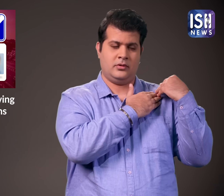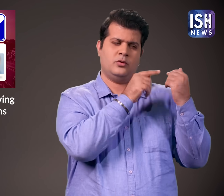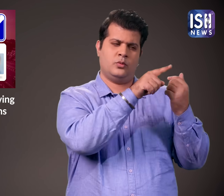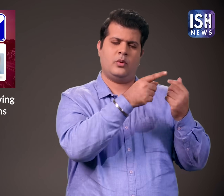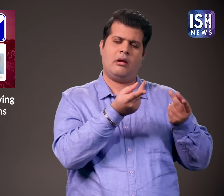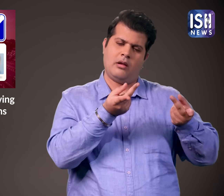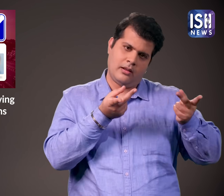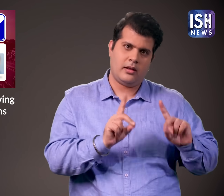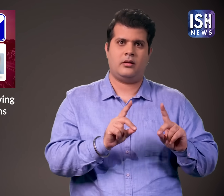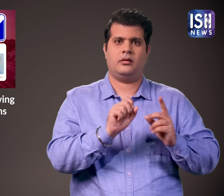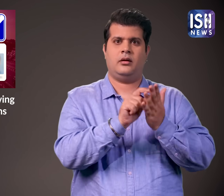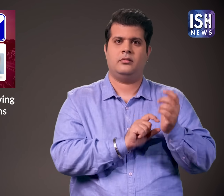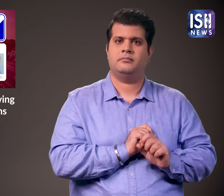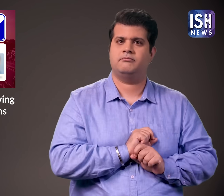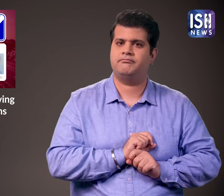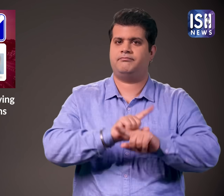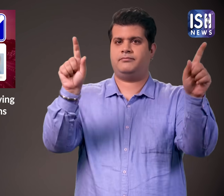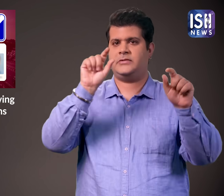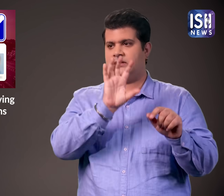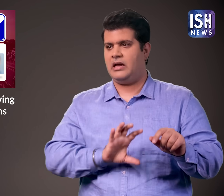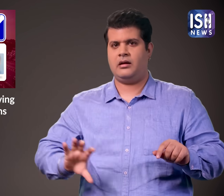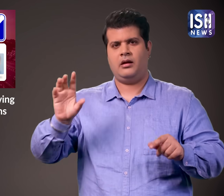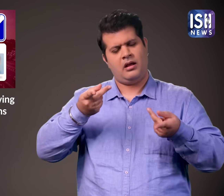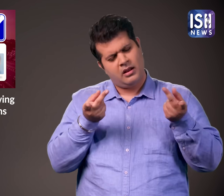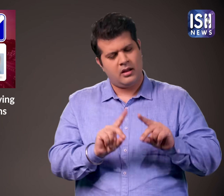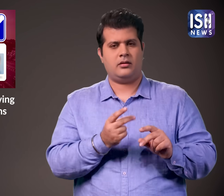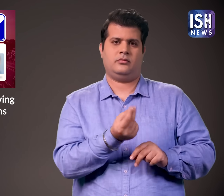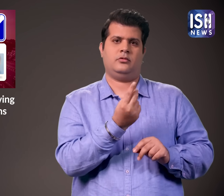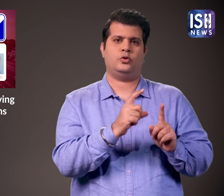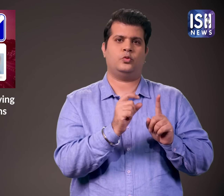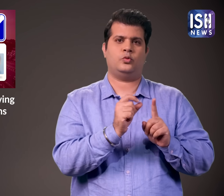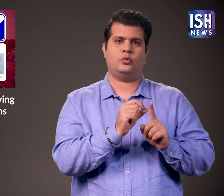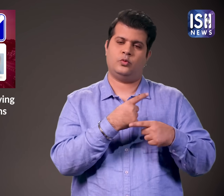should send again their earlier instructions to all State Governments.